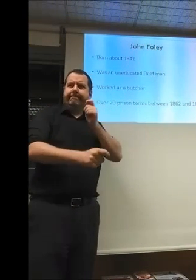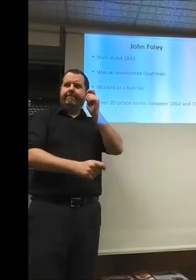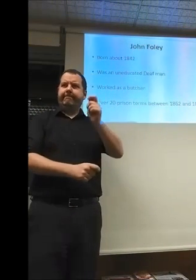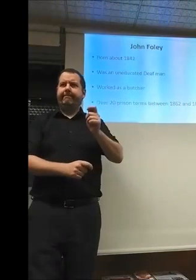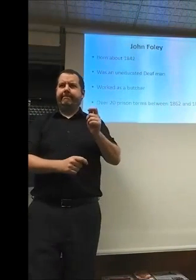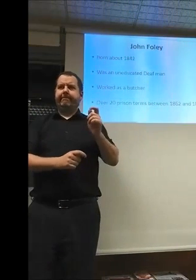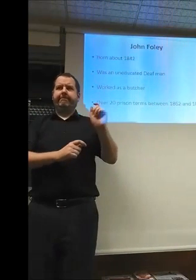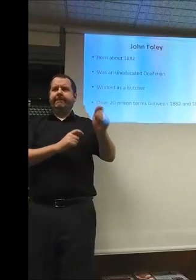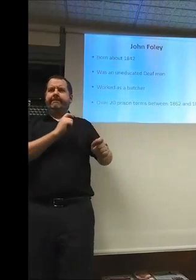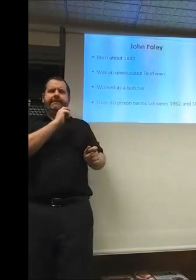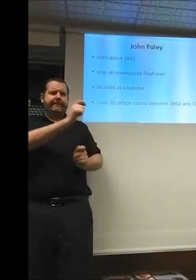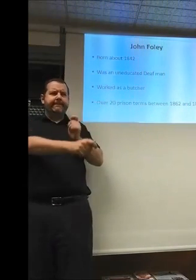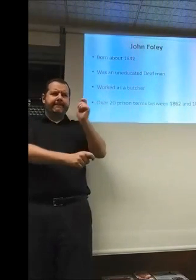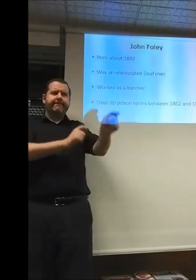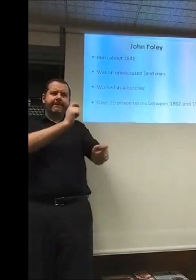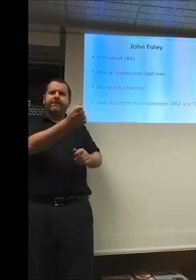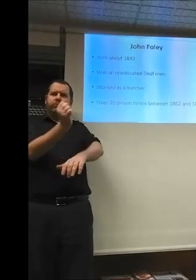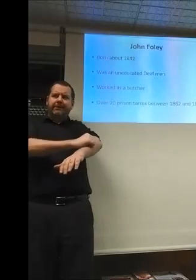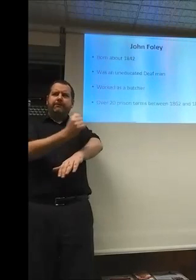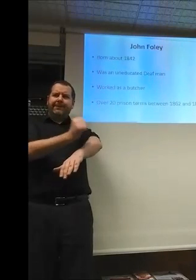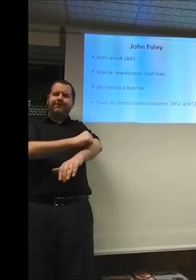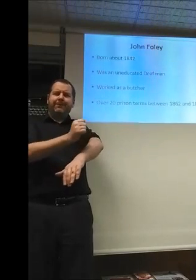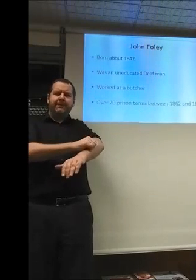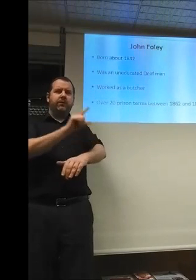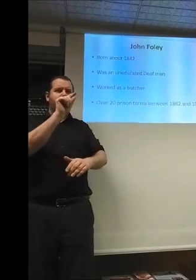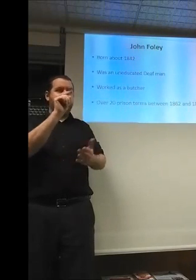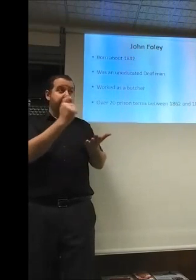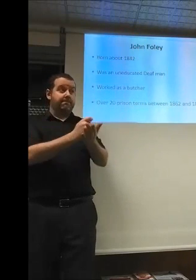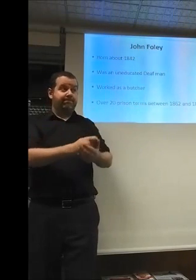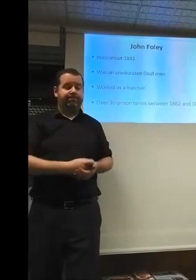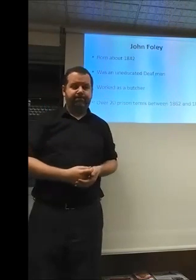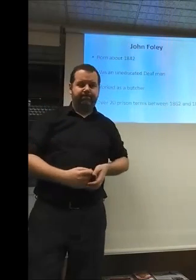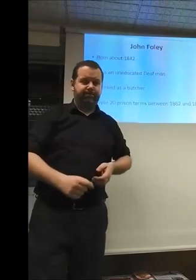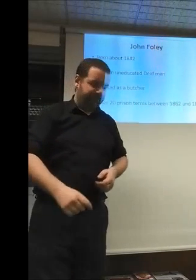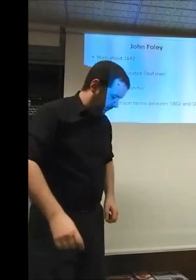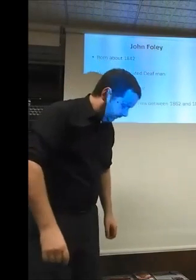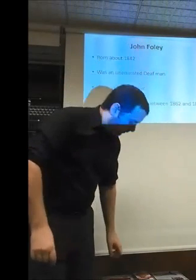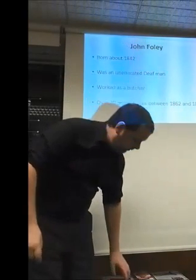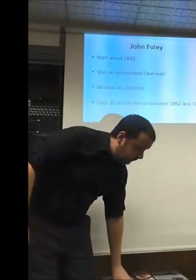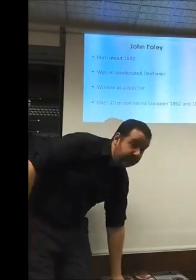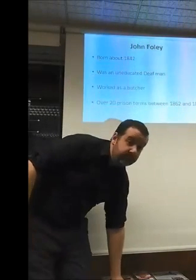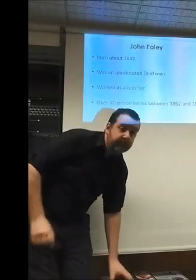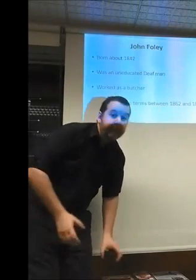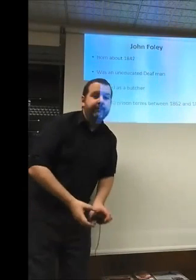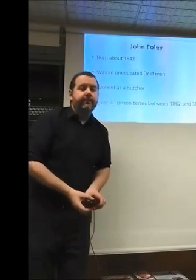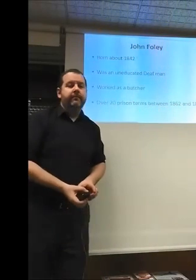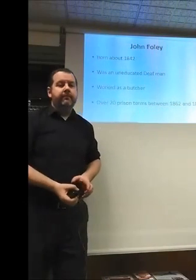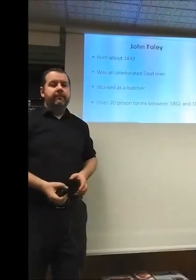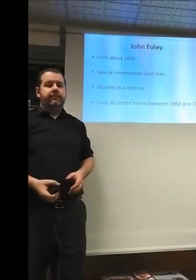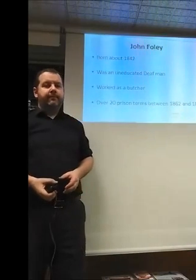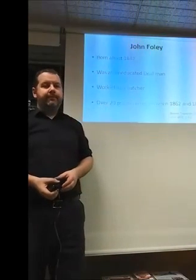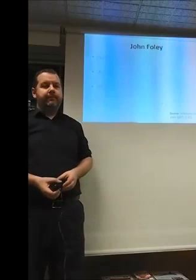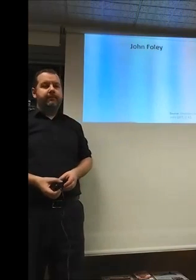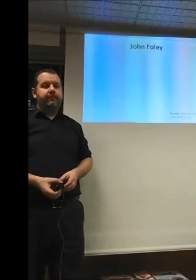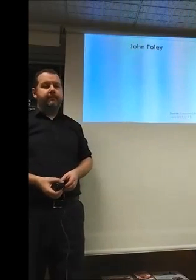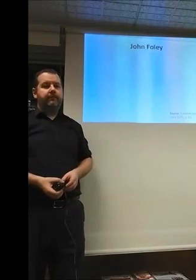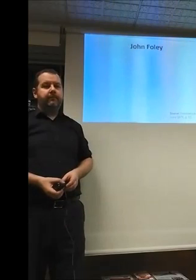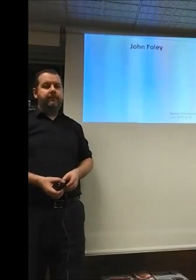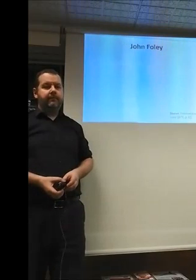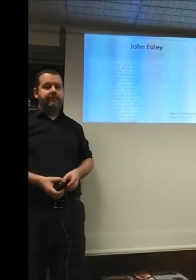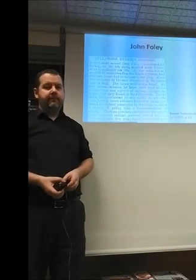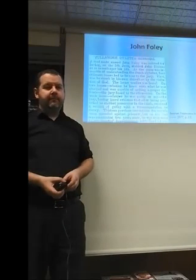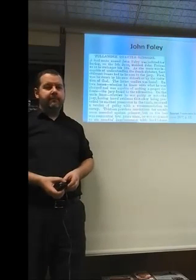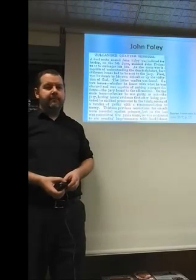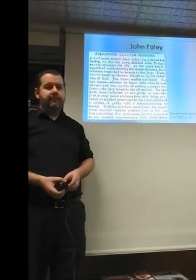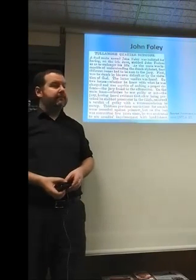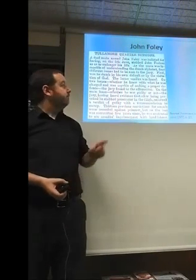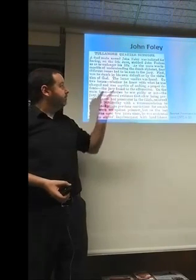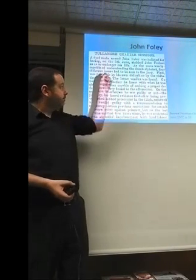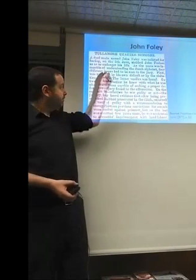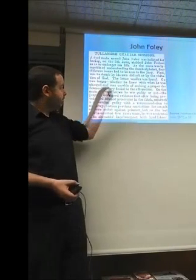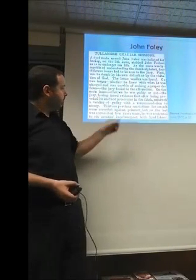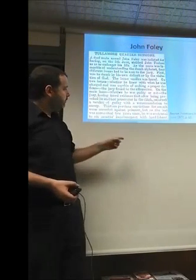So i have one example of this here, from Tullamore prison.